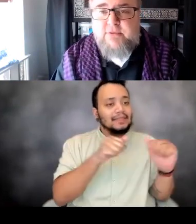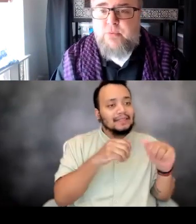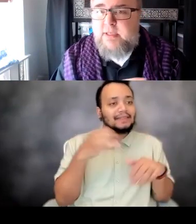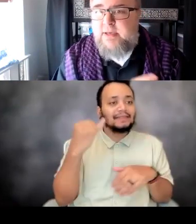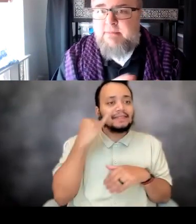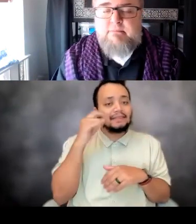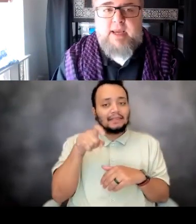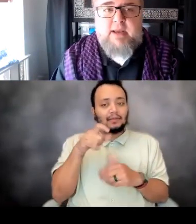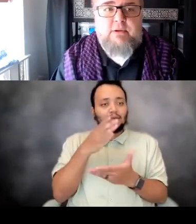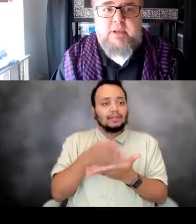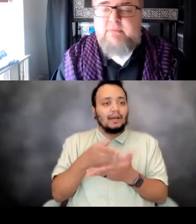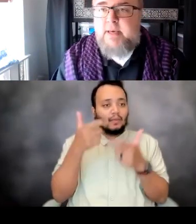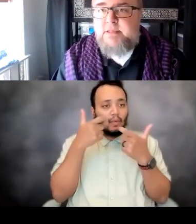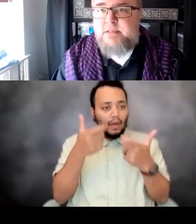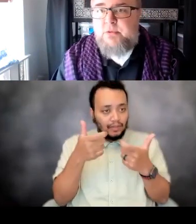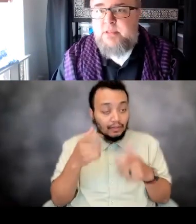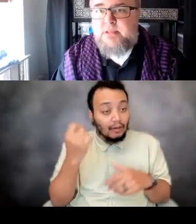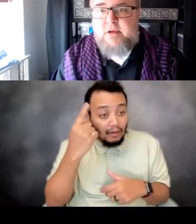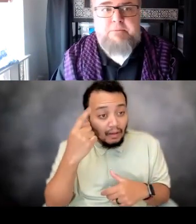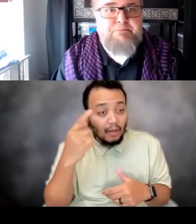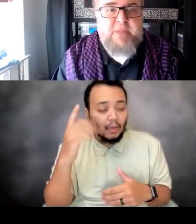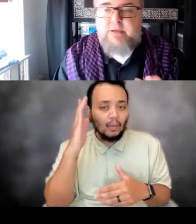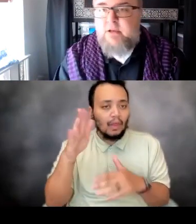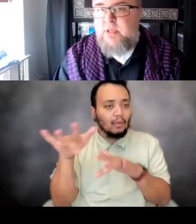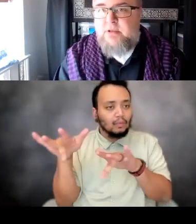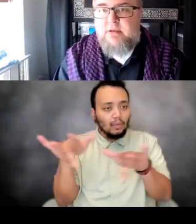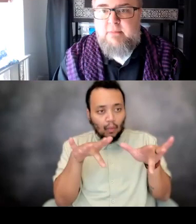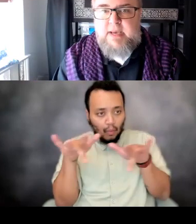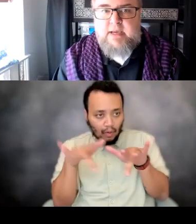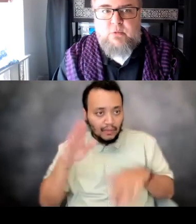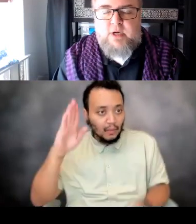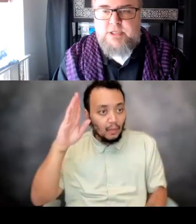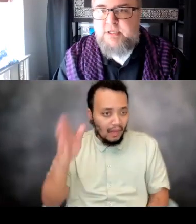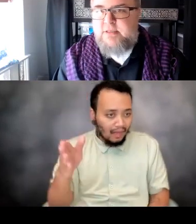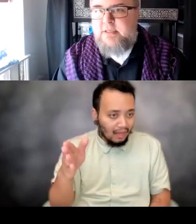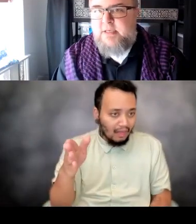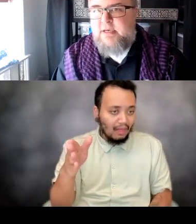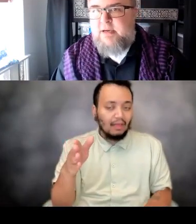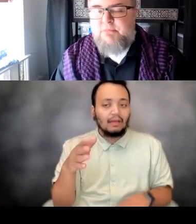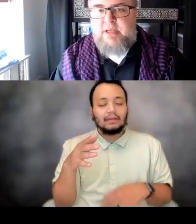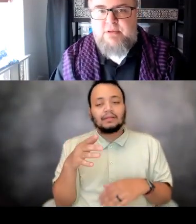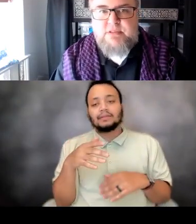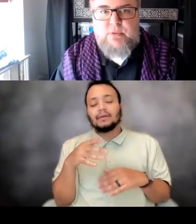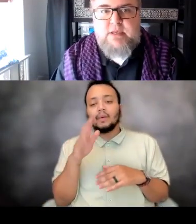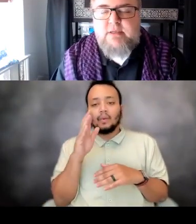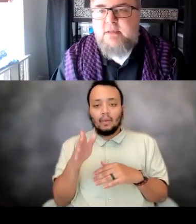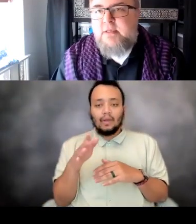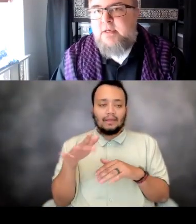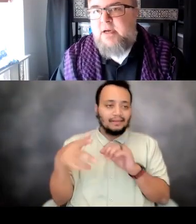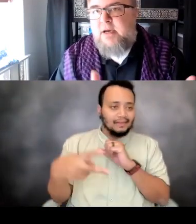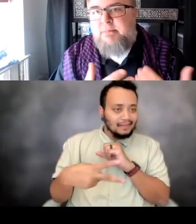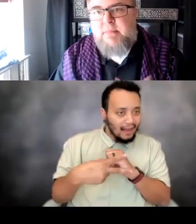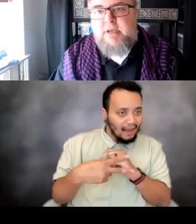after we make a little bit of edits to it, so know that you can come back and watch it later this week.